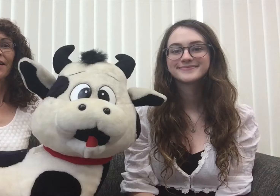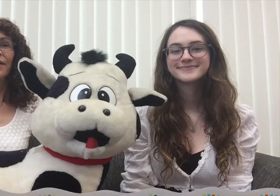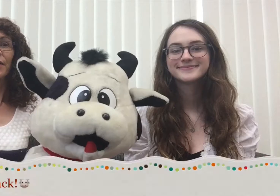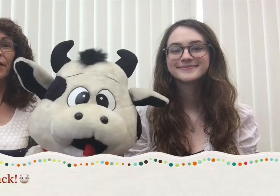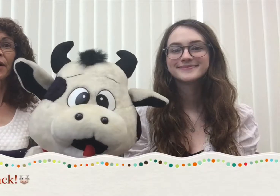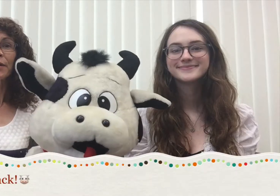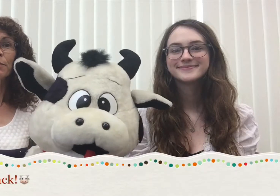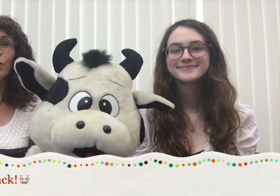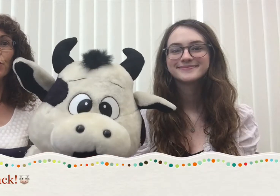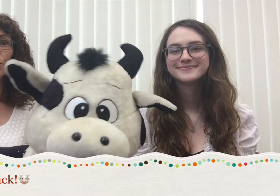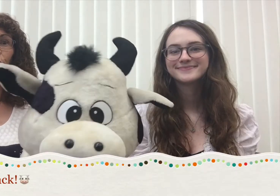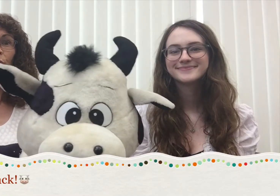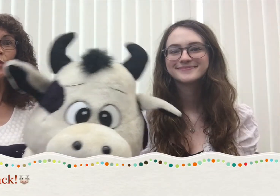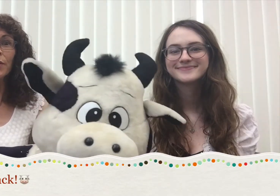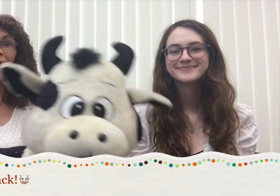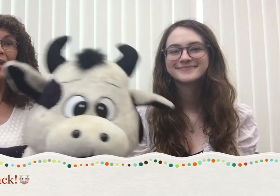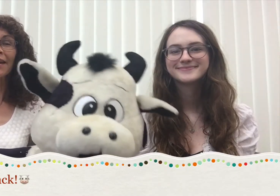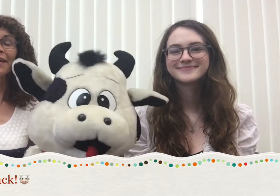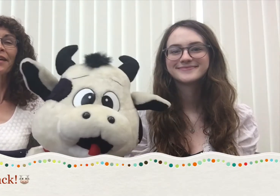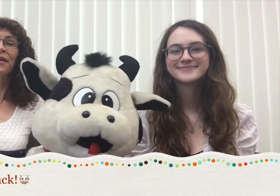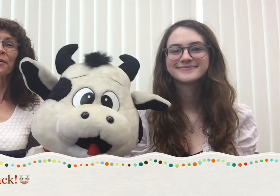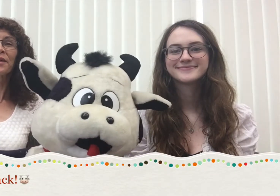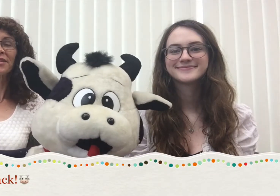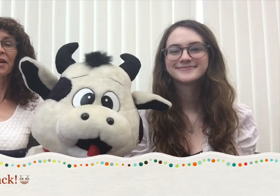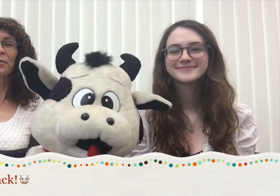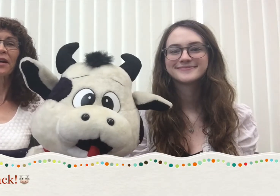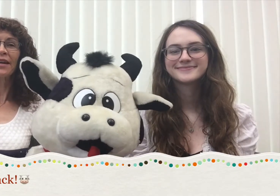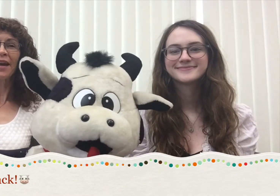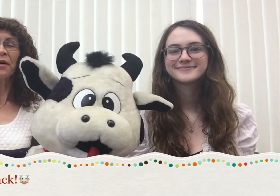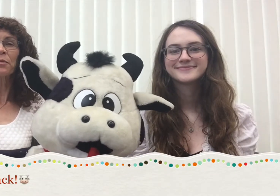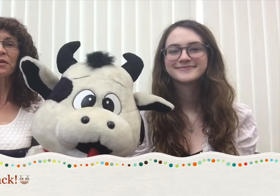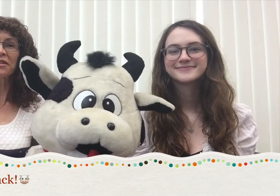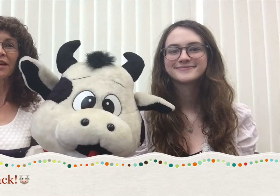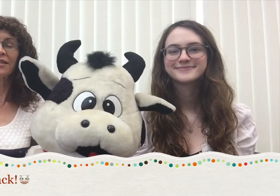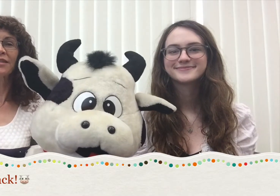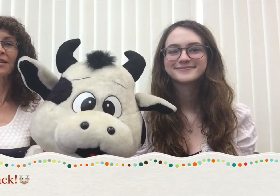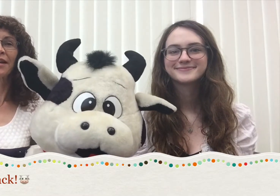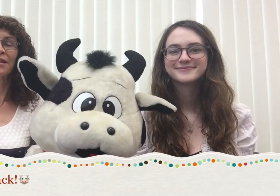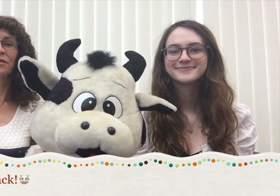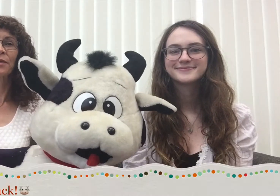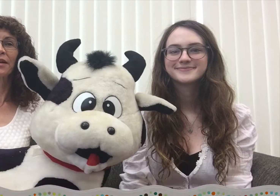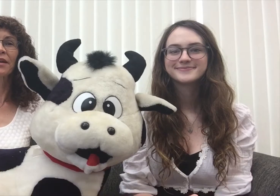Good moooooorning! We're celebrating Cow Appreciation Day this week!